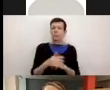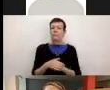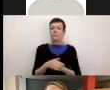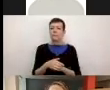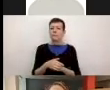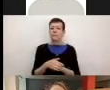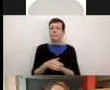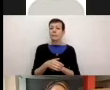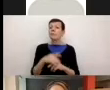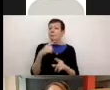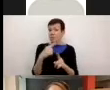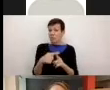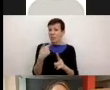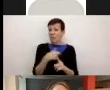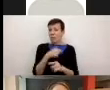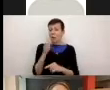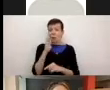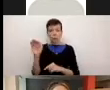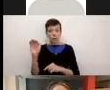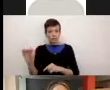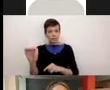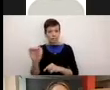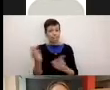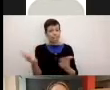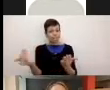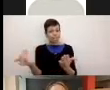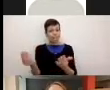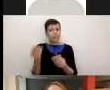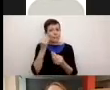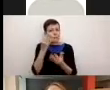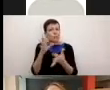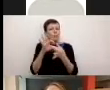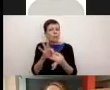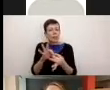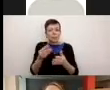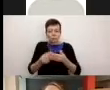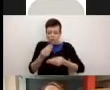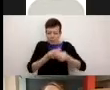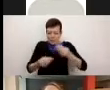information for our Economic Impact Study which is being completed by KPMG and accompanies